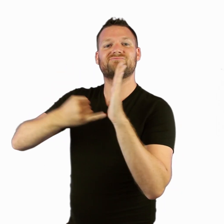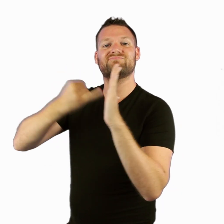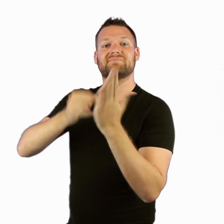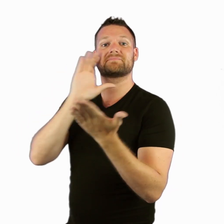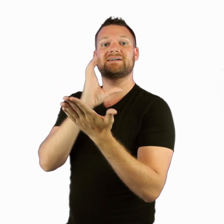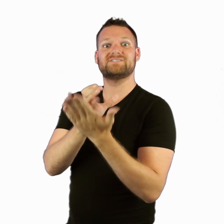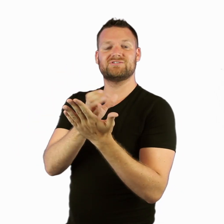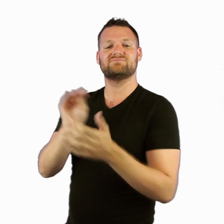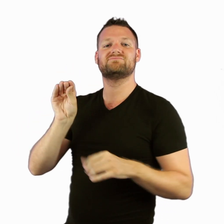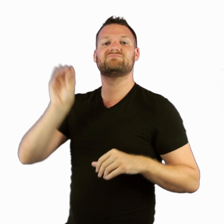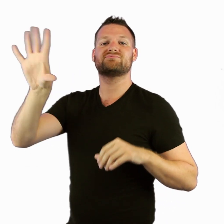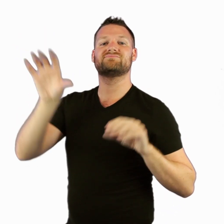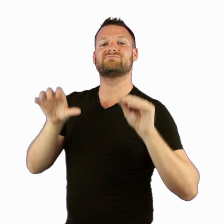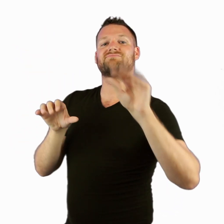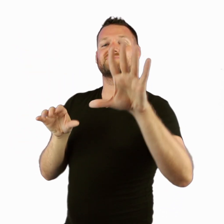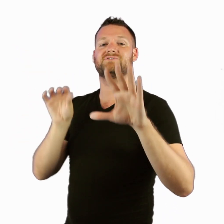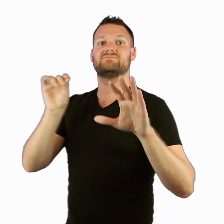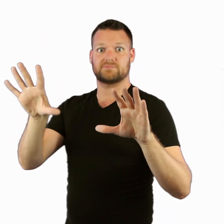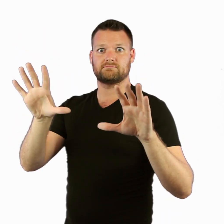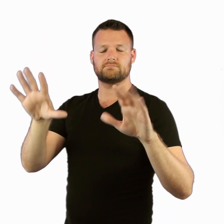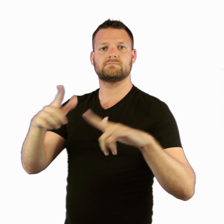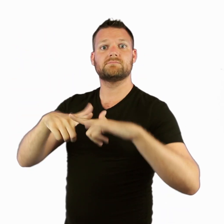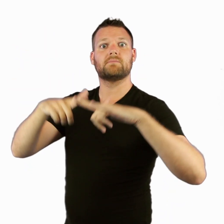with someone performing the song in ASL.